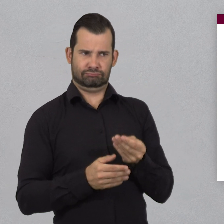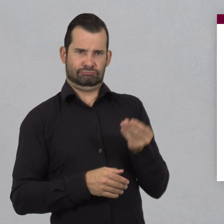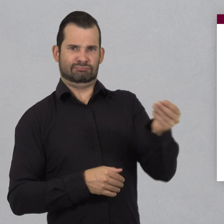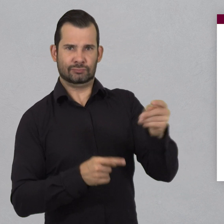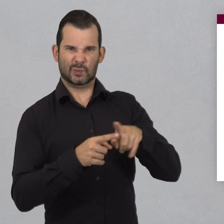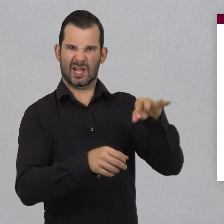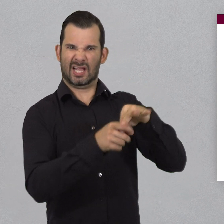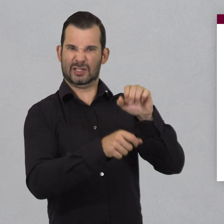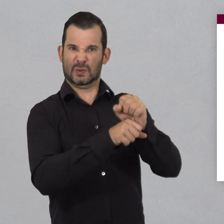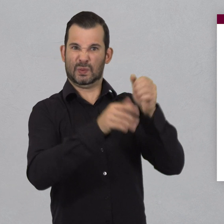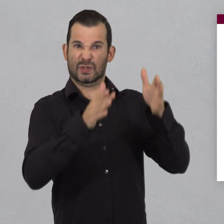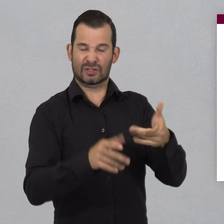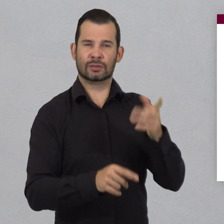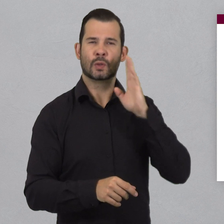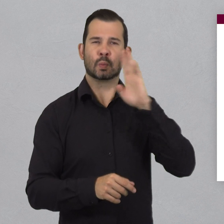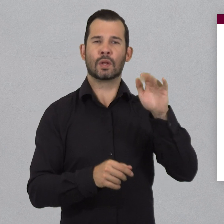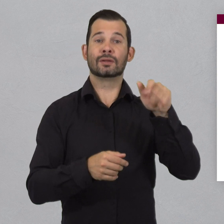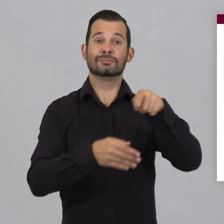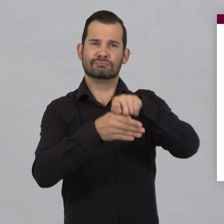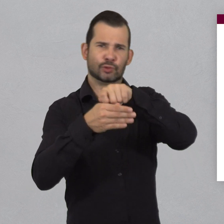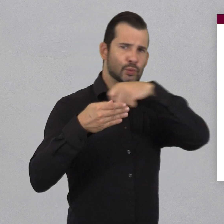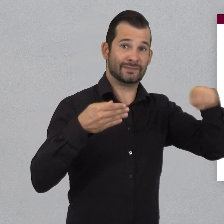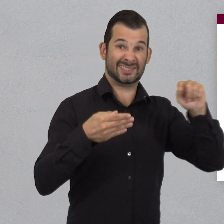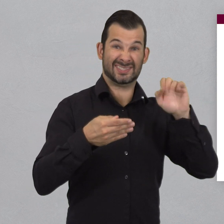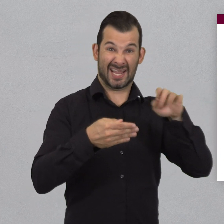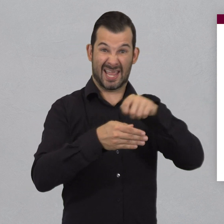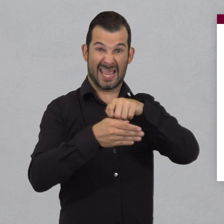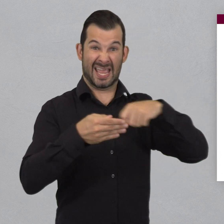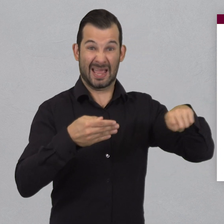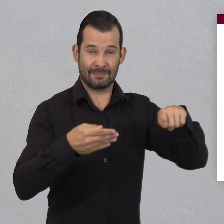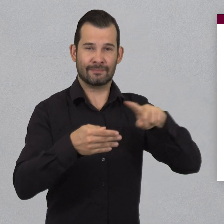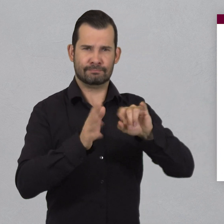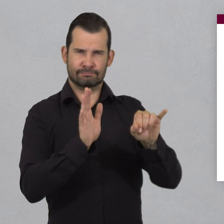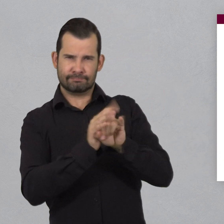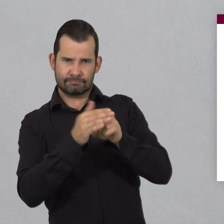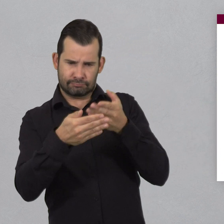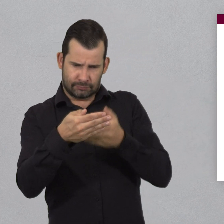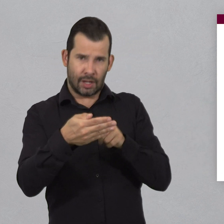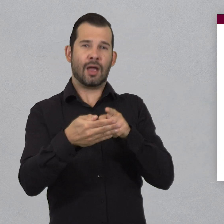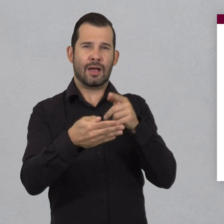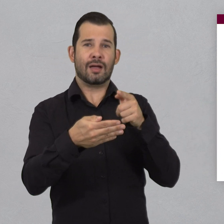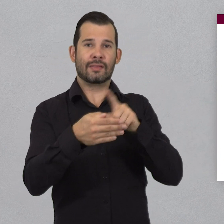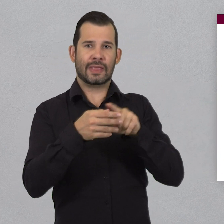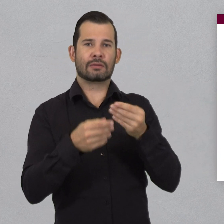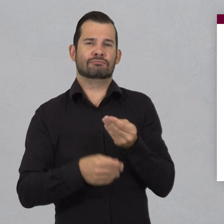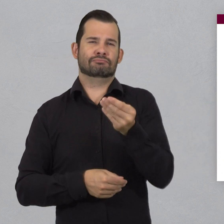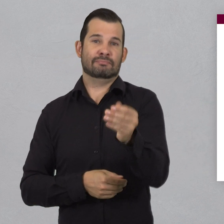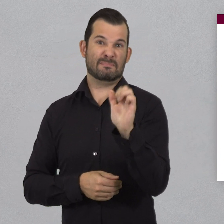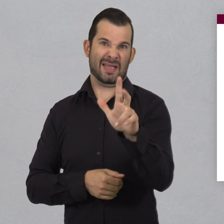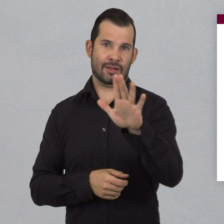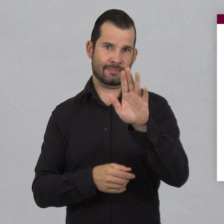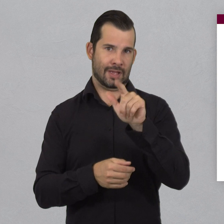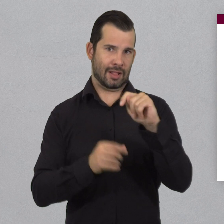worker. They will remove the tab on your ballot that identifies you and give you back your ballot.